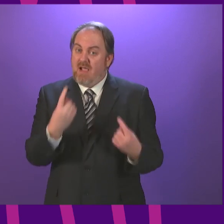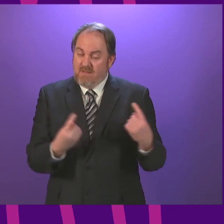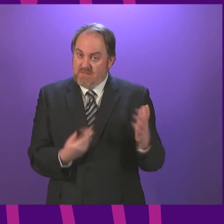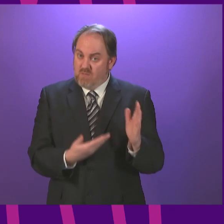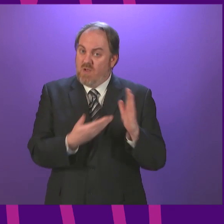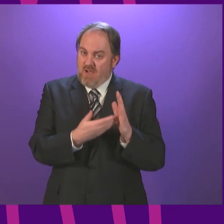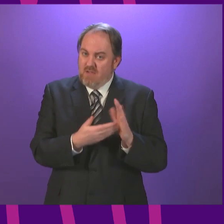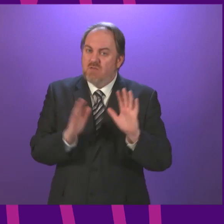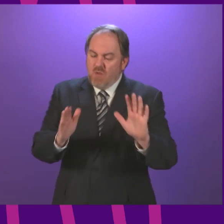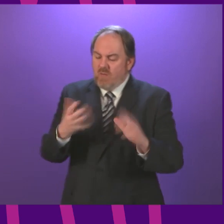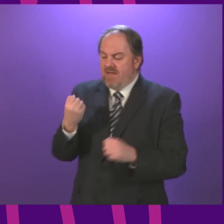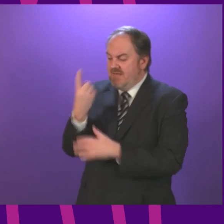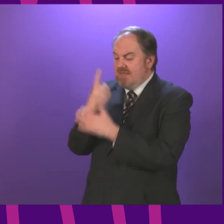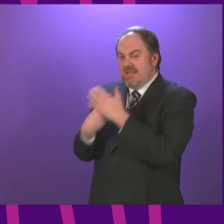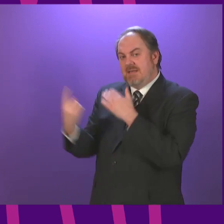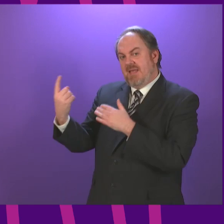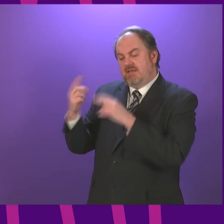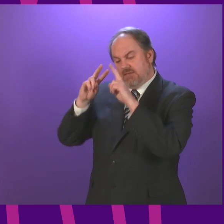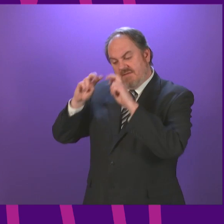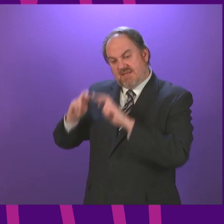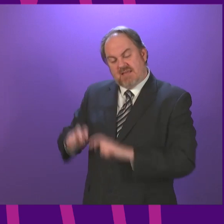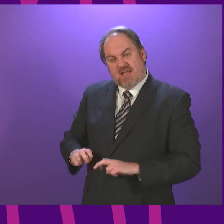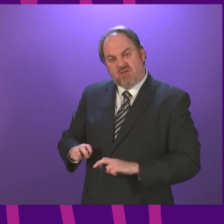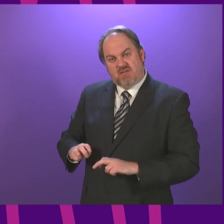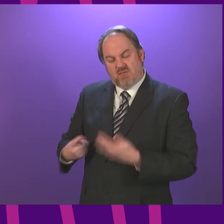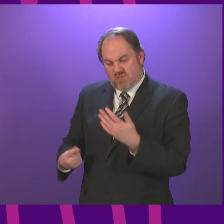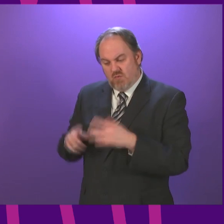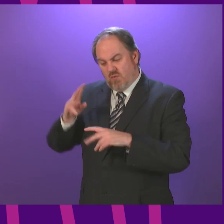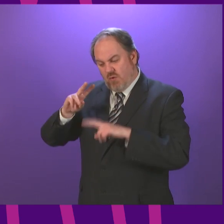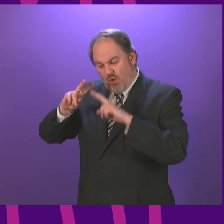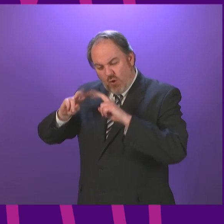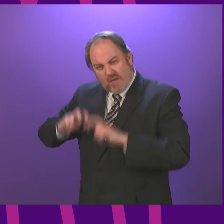There will be an independent examination of the weekend’s events by John Scott QC, and I look